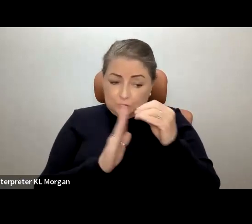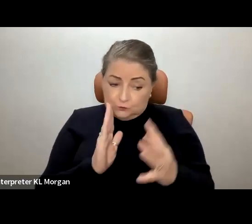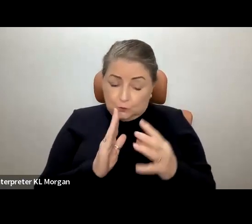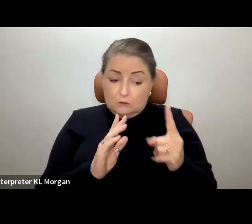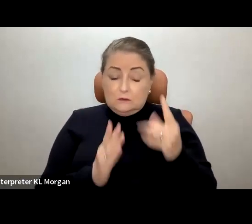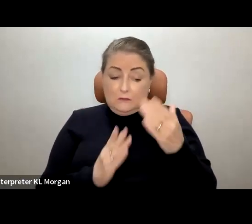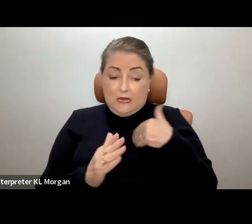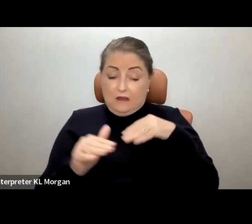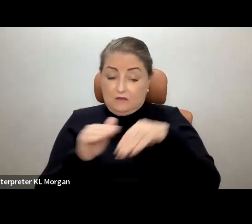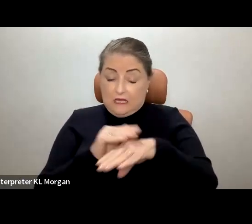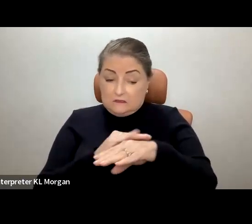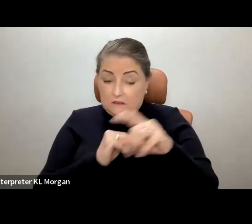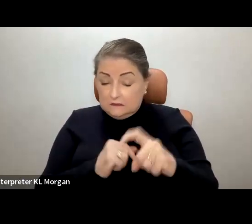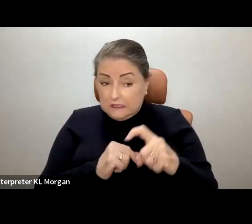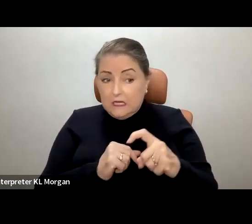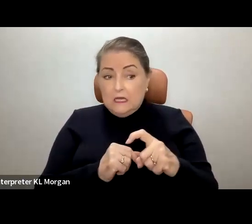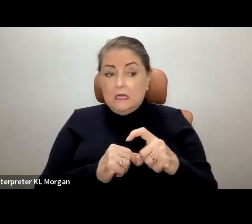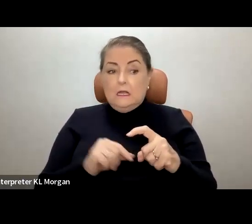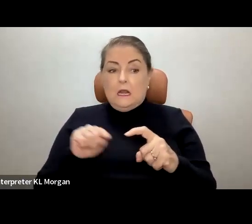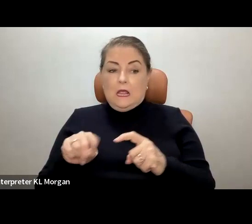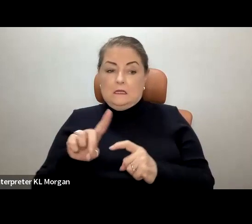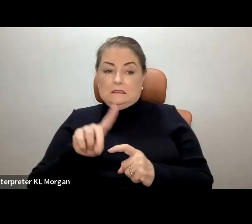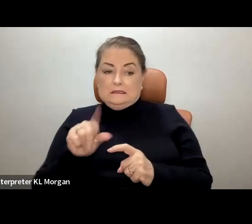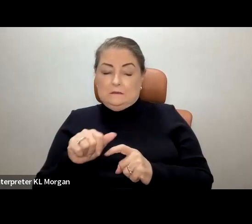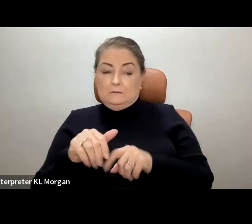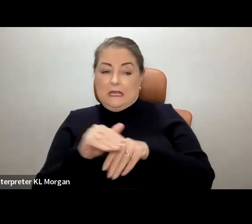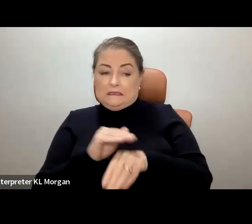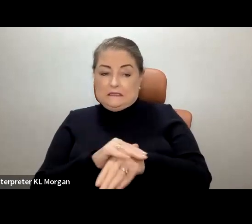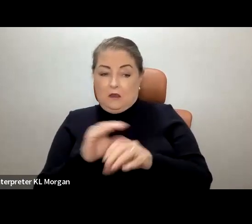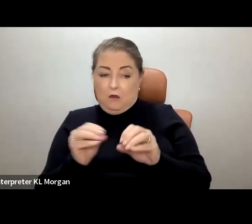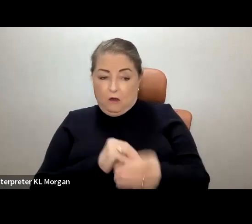access need. And the disability accessibility office. It's a